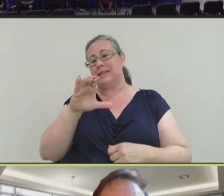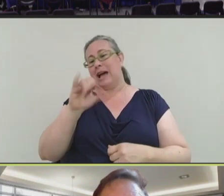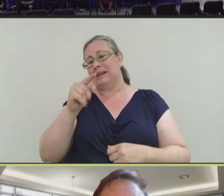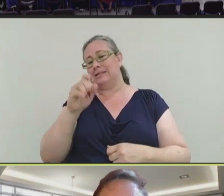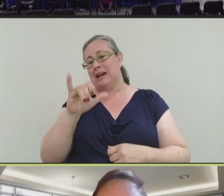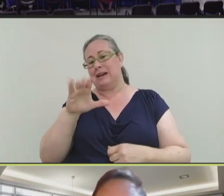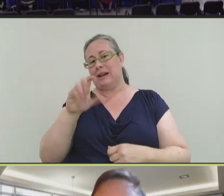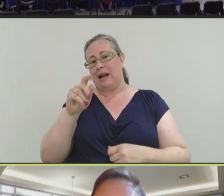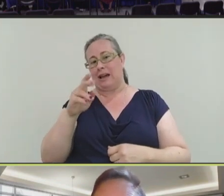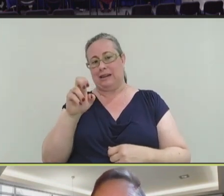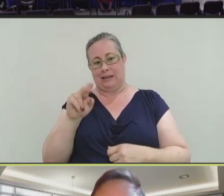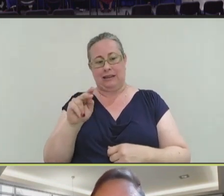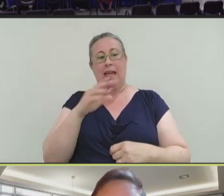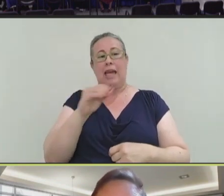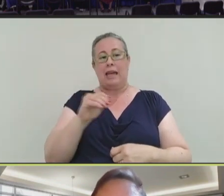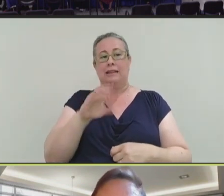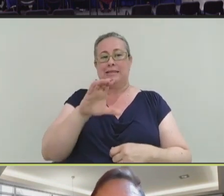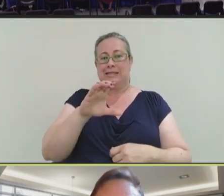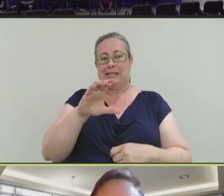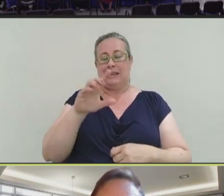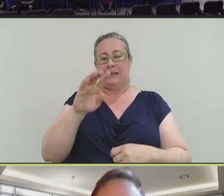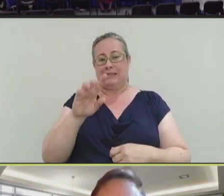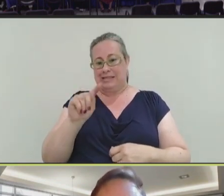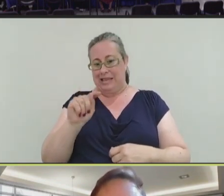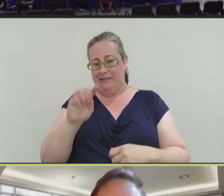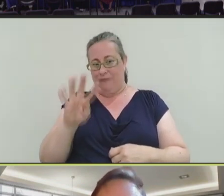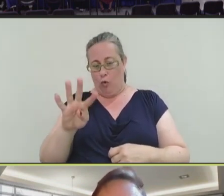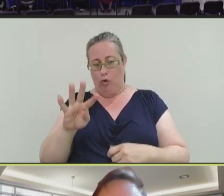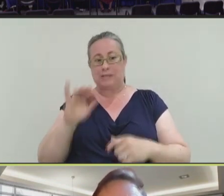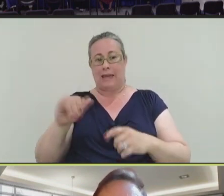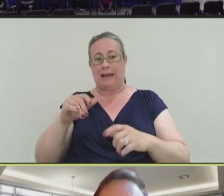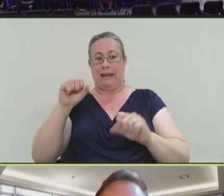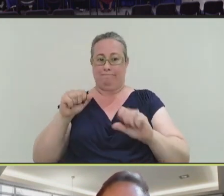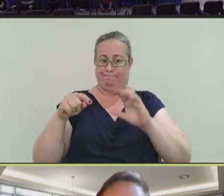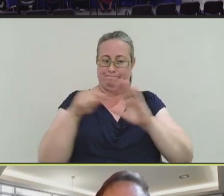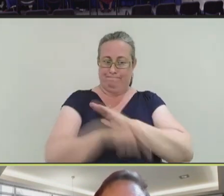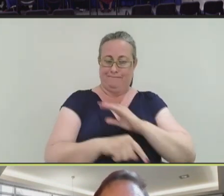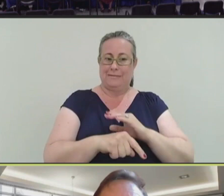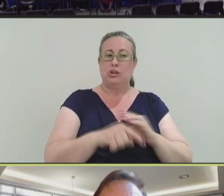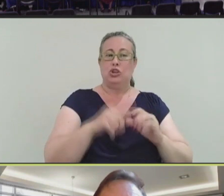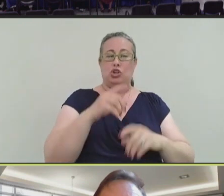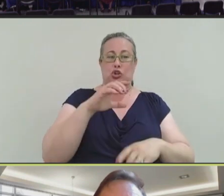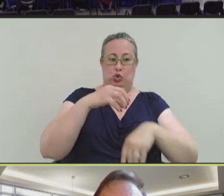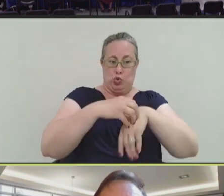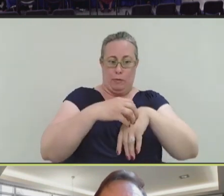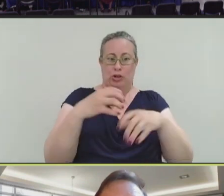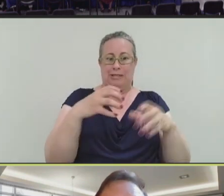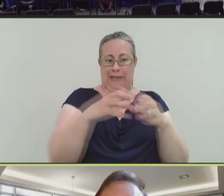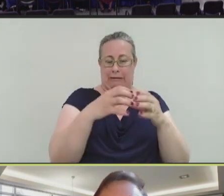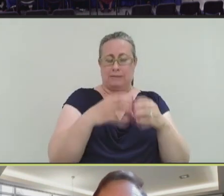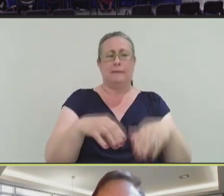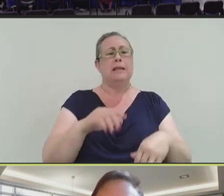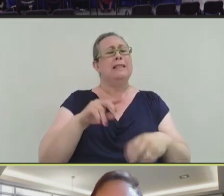T-cells that can actually kill tumor cells. The second tipping point is that hundreds of tumor